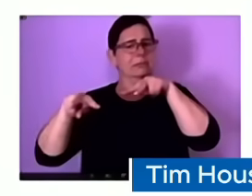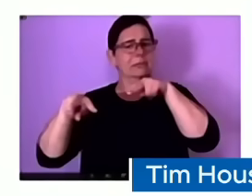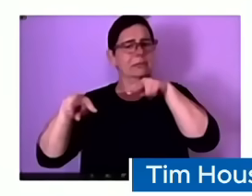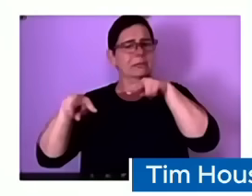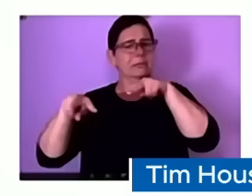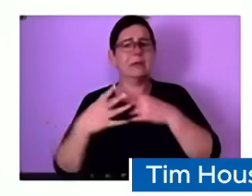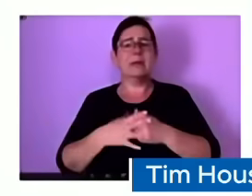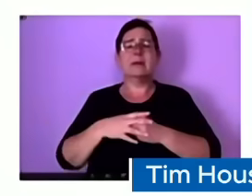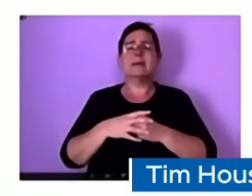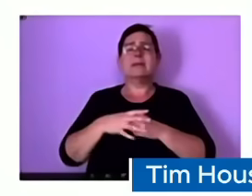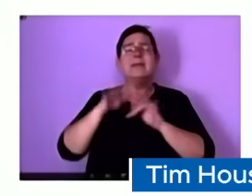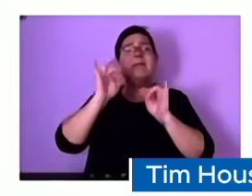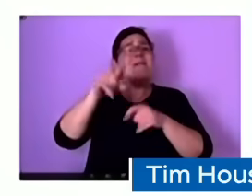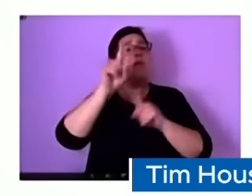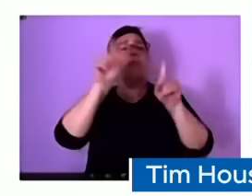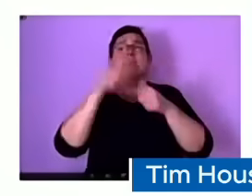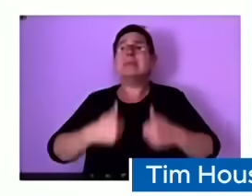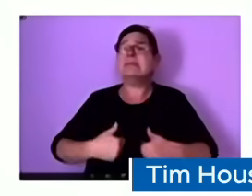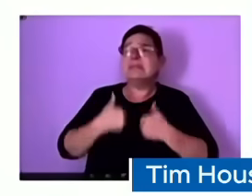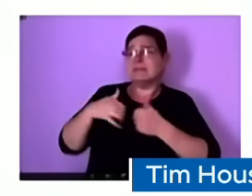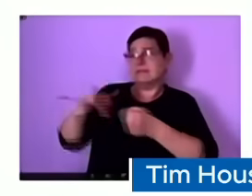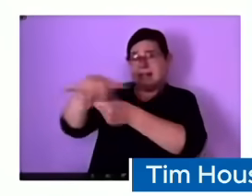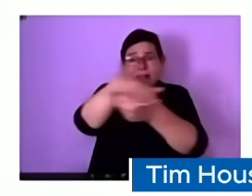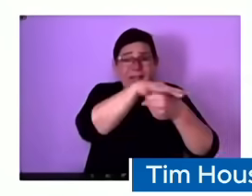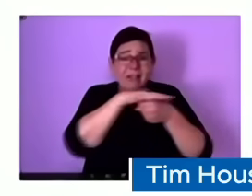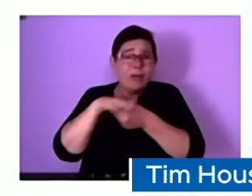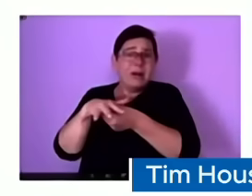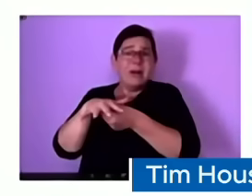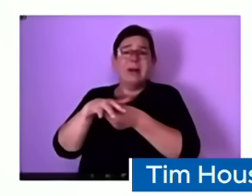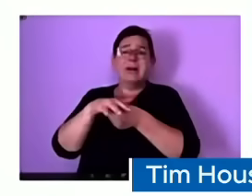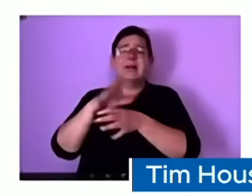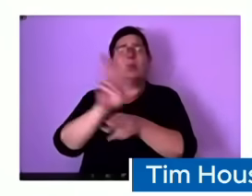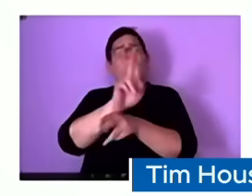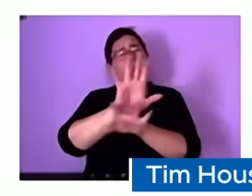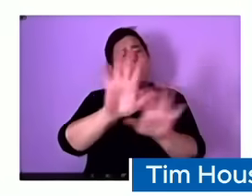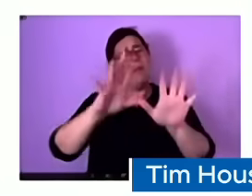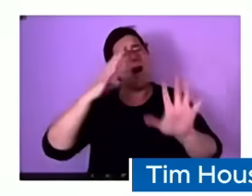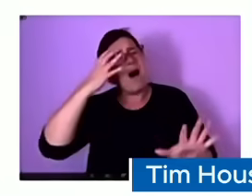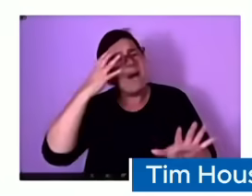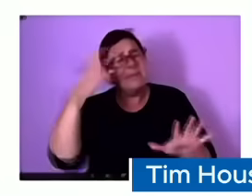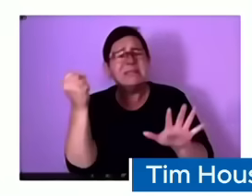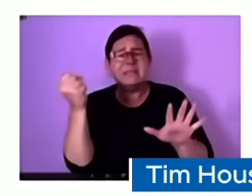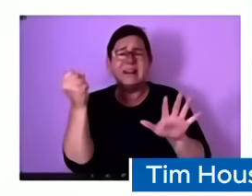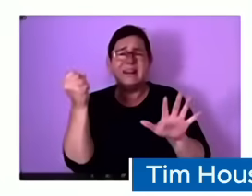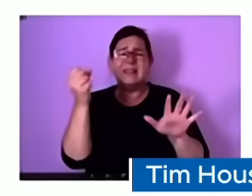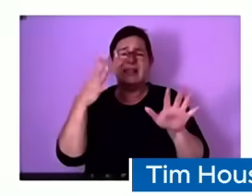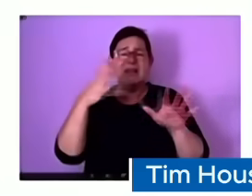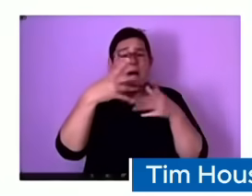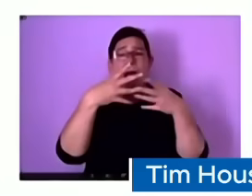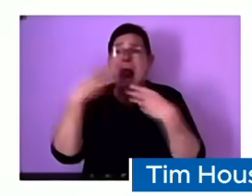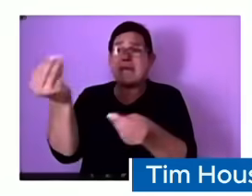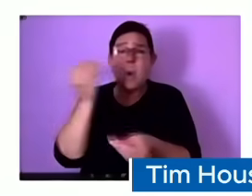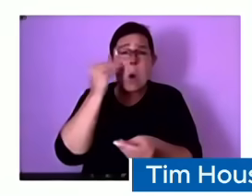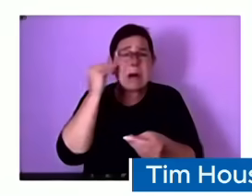SENSE WHEN LEAVING YOUR HOME. IF YOU'RE IN A SAFE PLACE, NOW